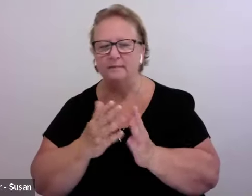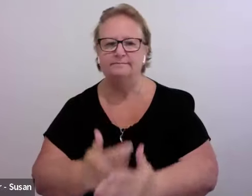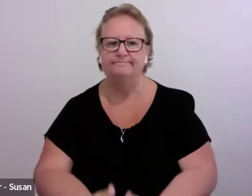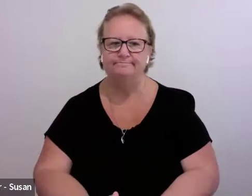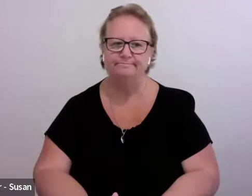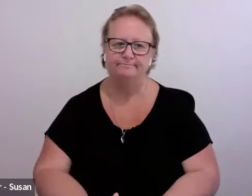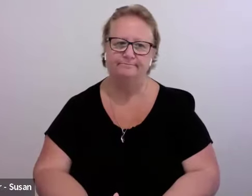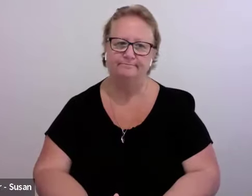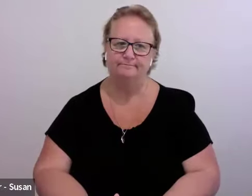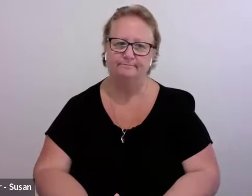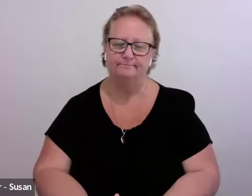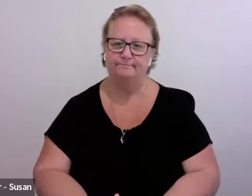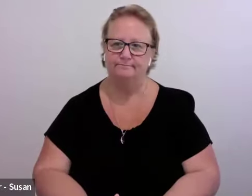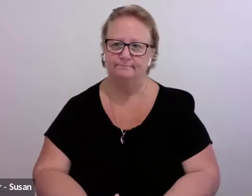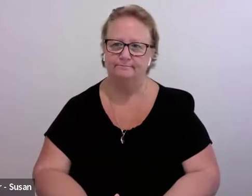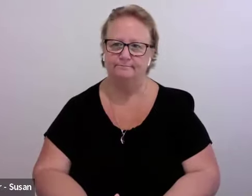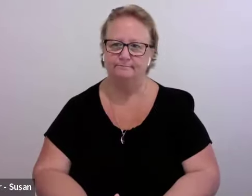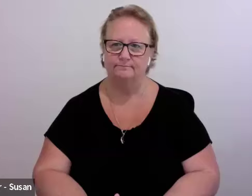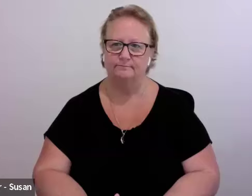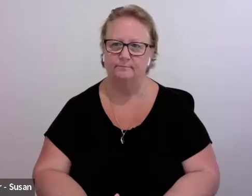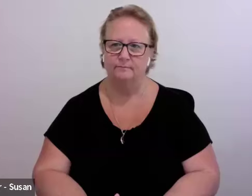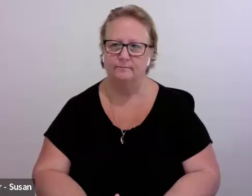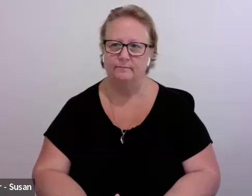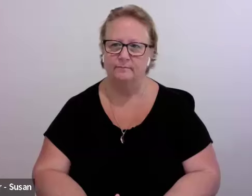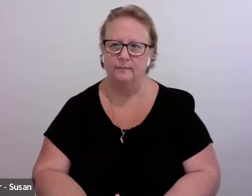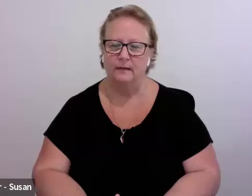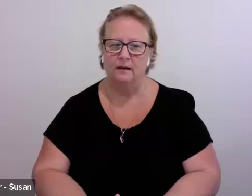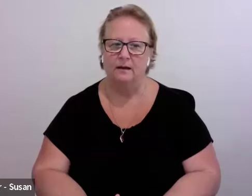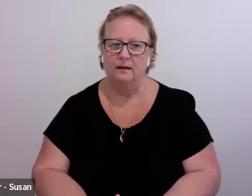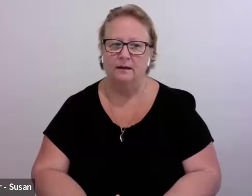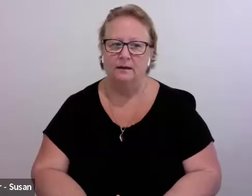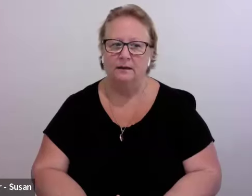against us but we can answer questions about the parameters